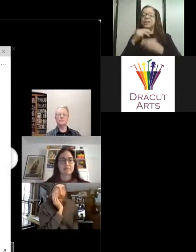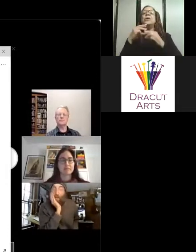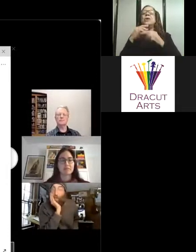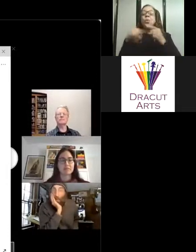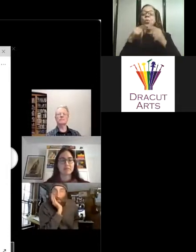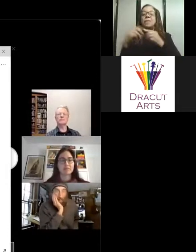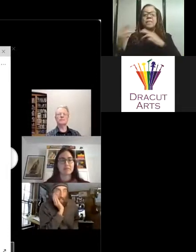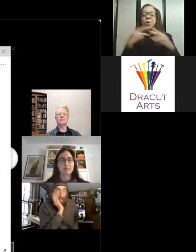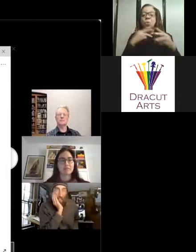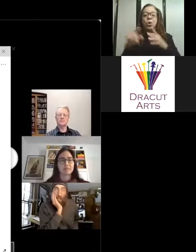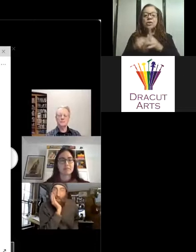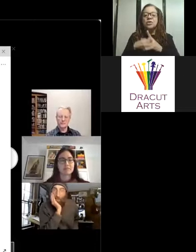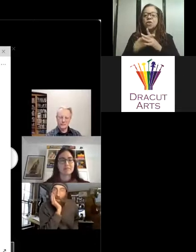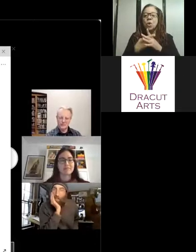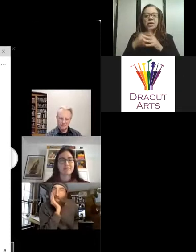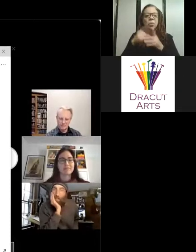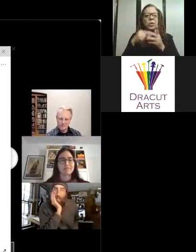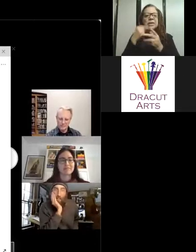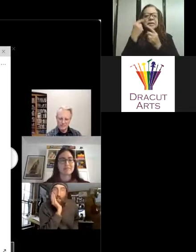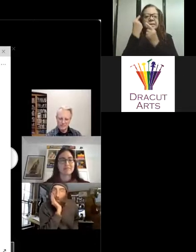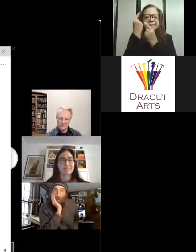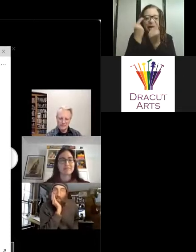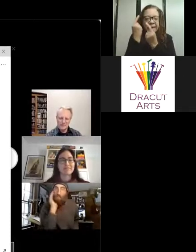I don't know what he's imagining there, so maybe just a shell burst...